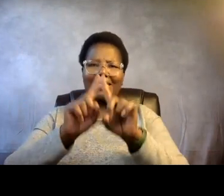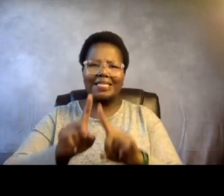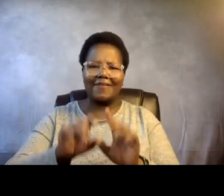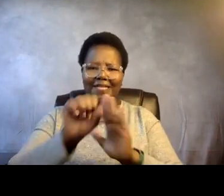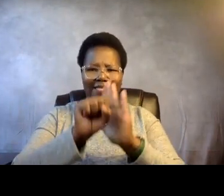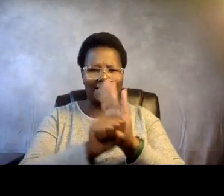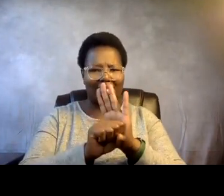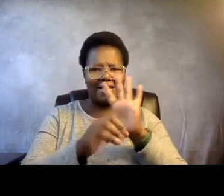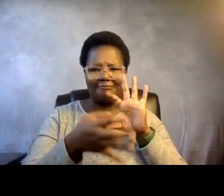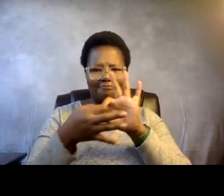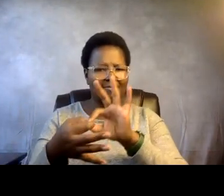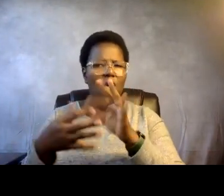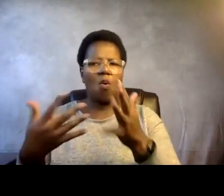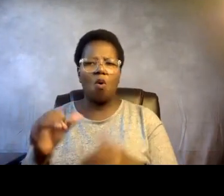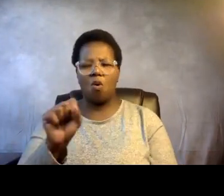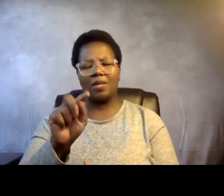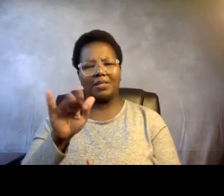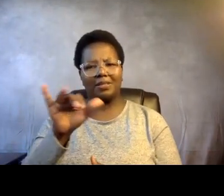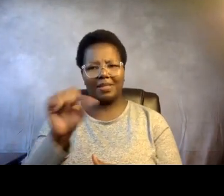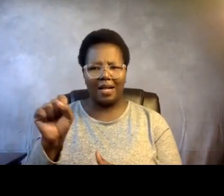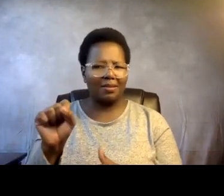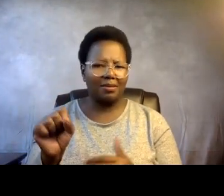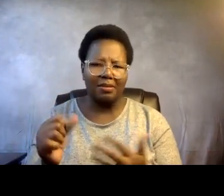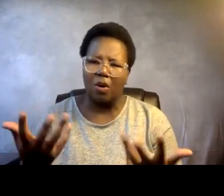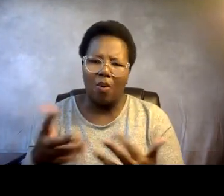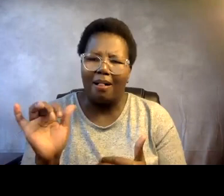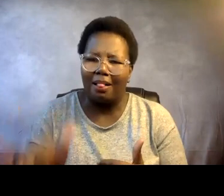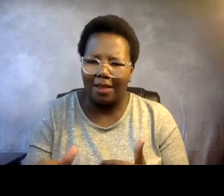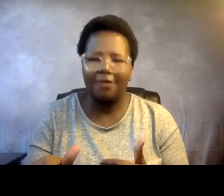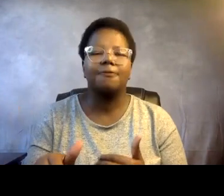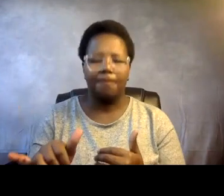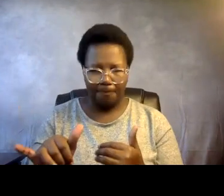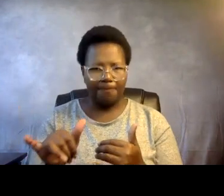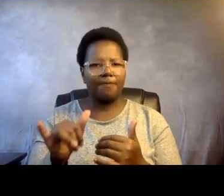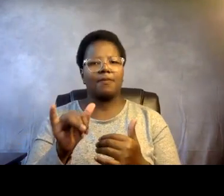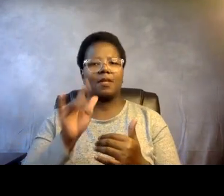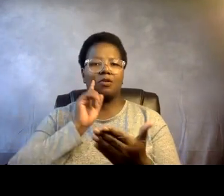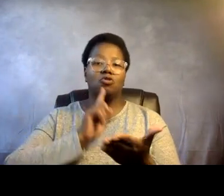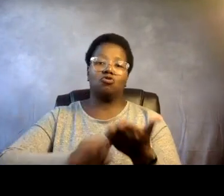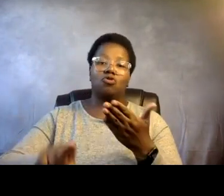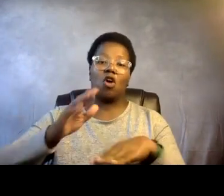some of those colors? Those, we do have an article just on contrast in DevTools, because there is so